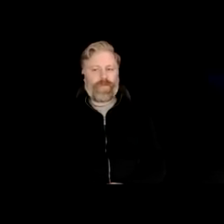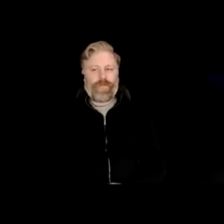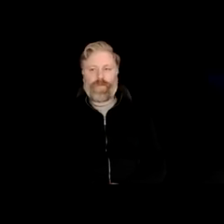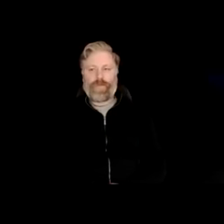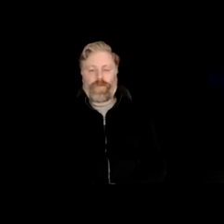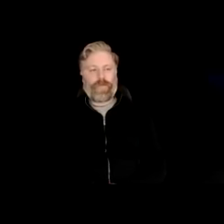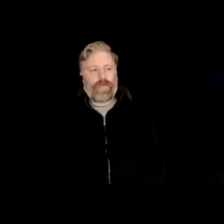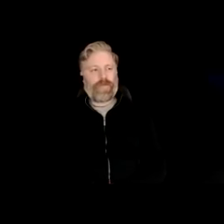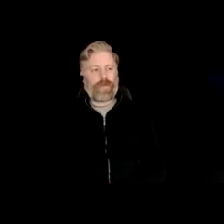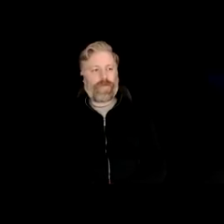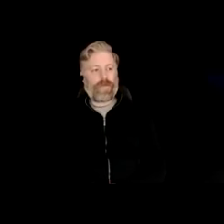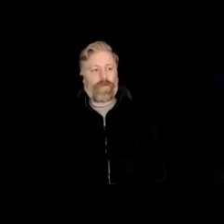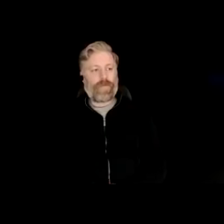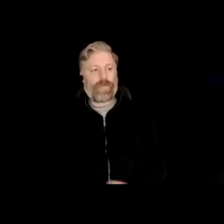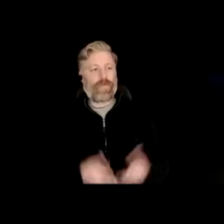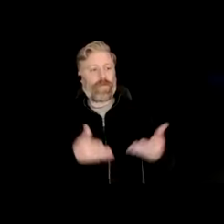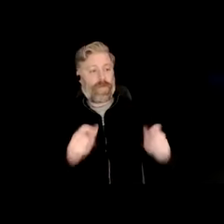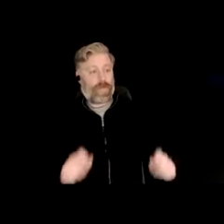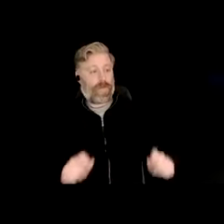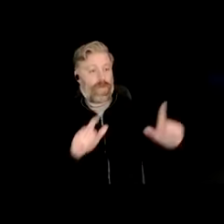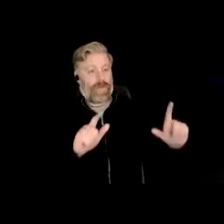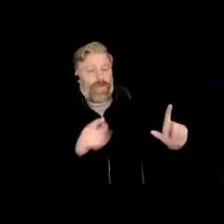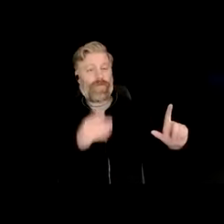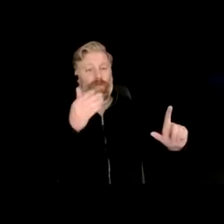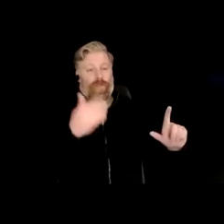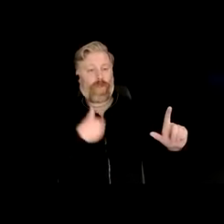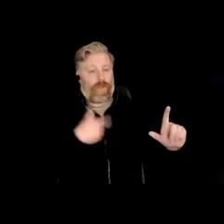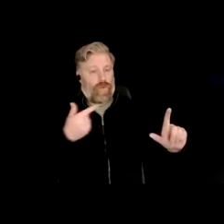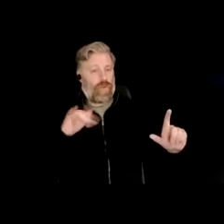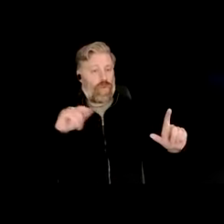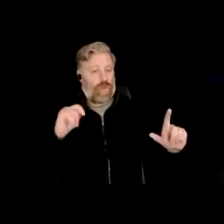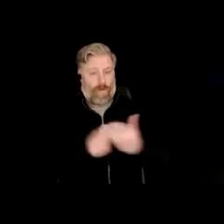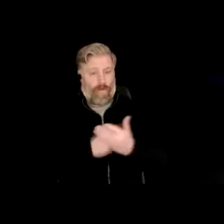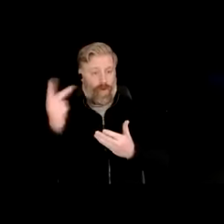On this slide, we have two of MRAC's grant programs specifically for groups.